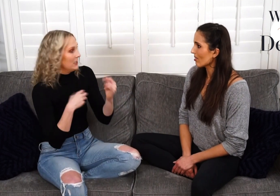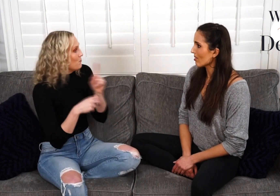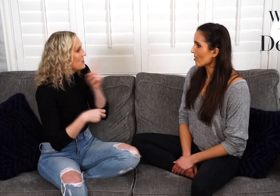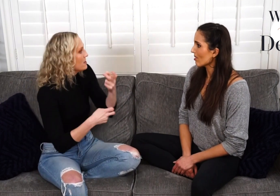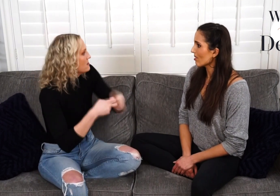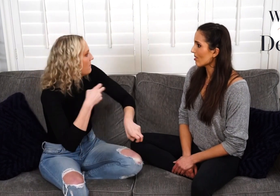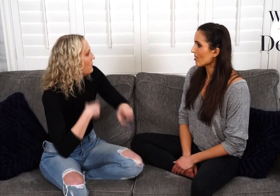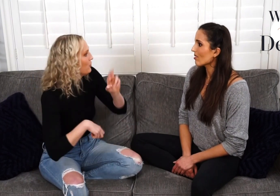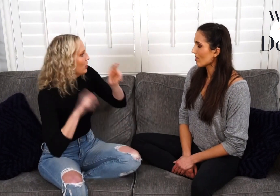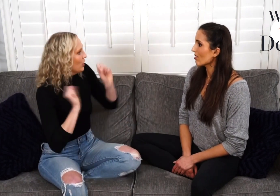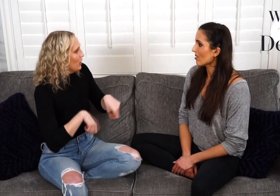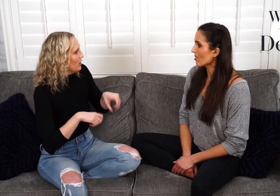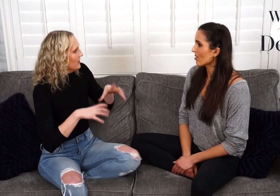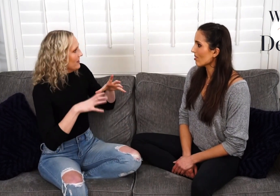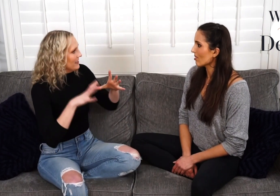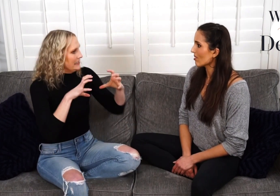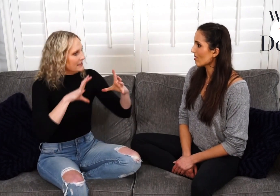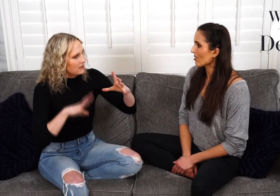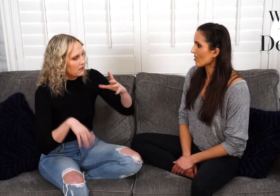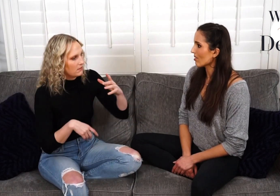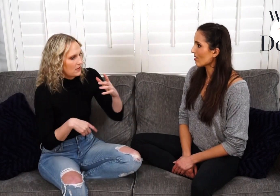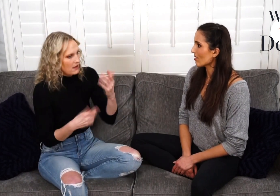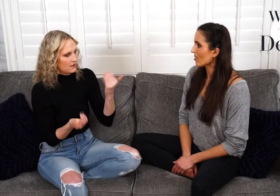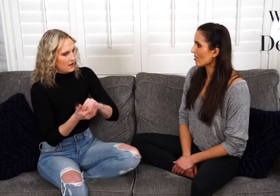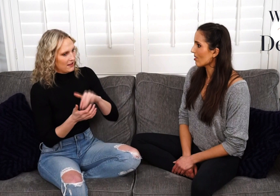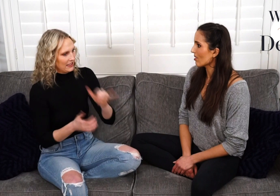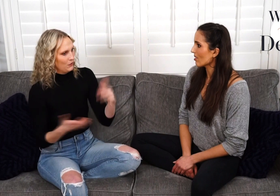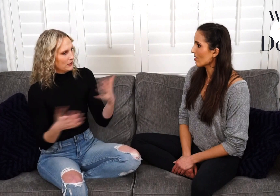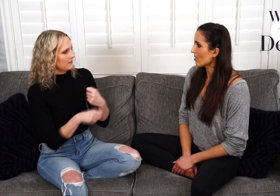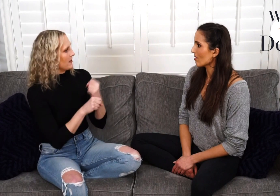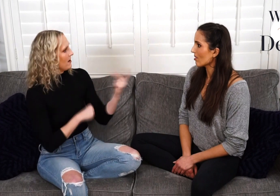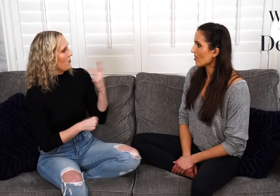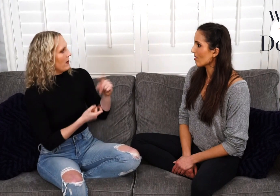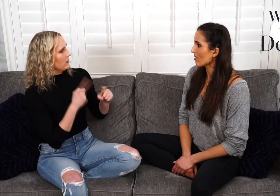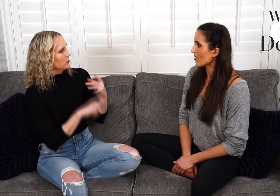and whether it's tough or not or it could cause you know friction again, that's what makes